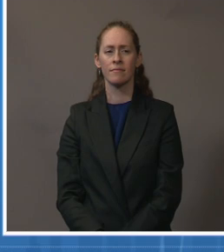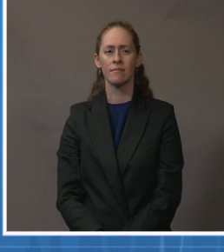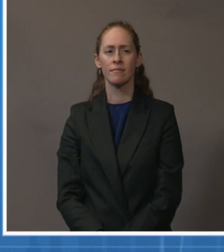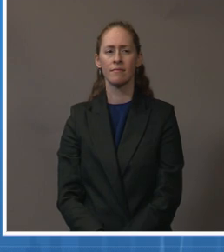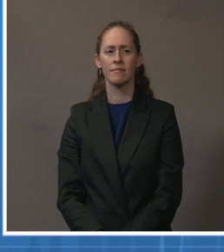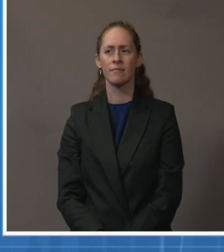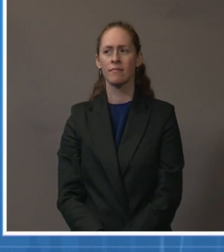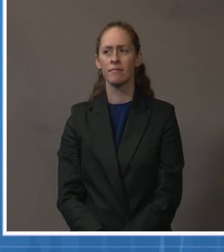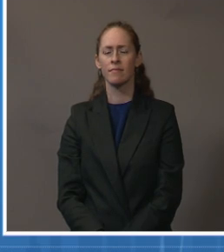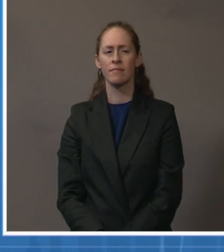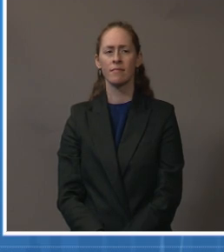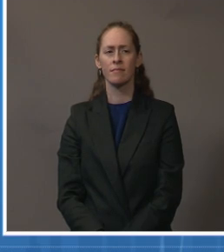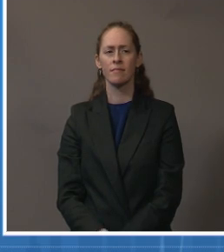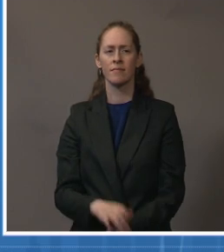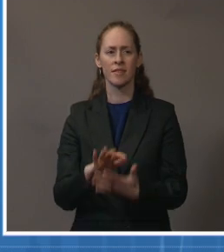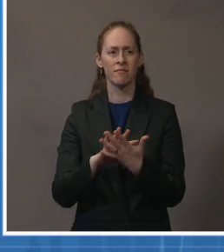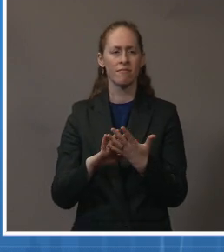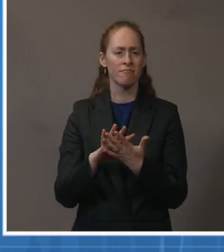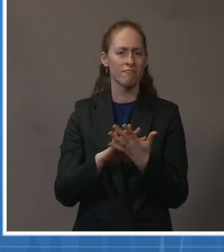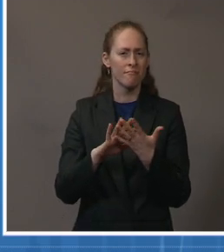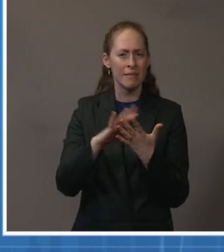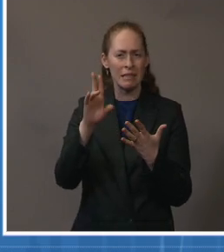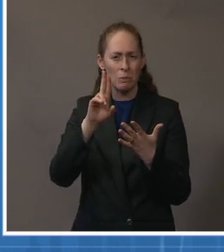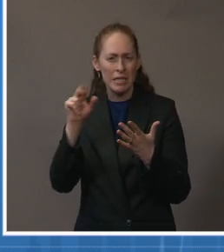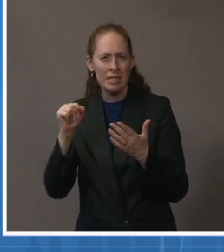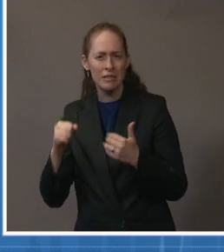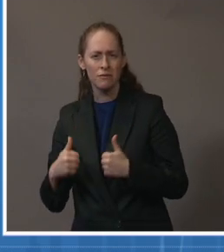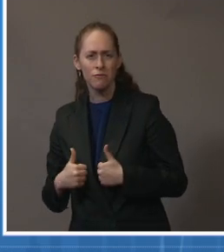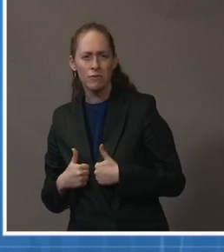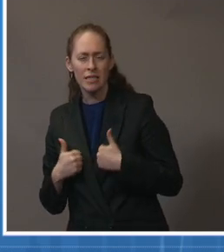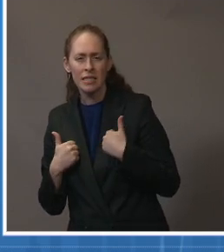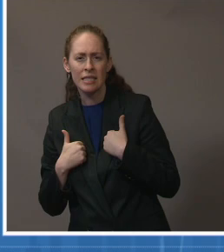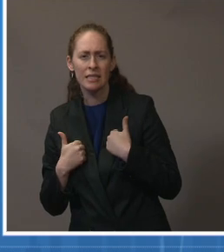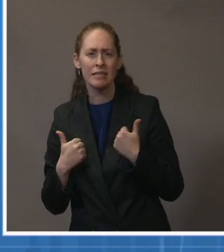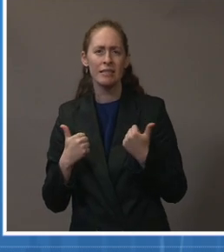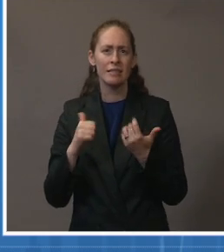that the U.S. is still maintaining ultimate say-so about where these doses go and reserving all of these